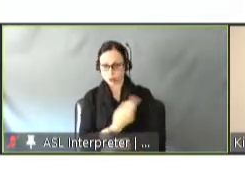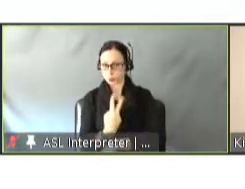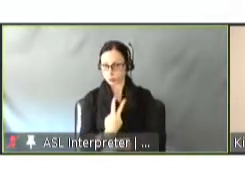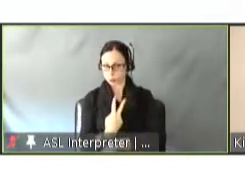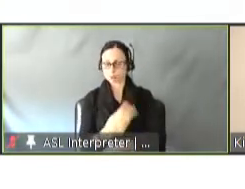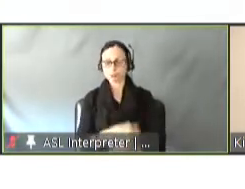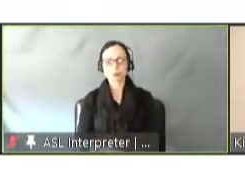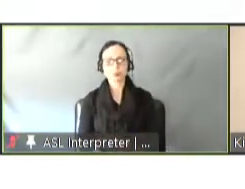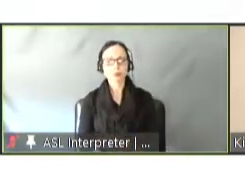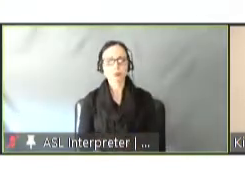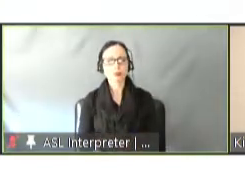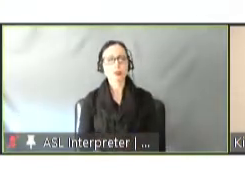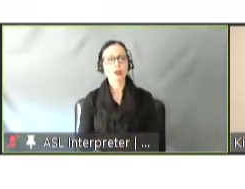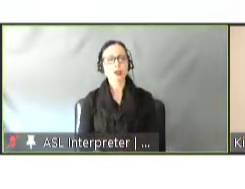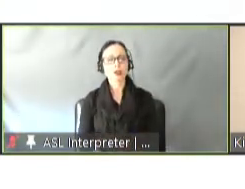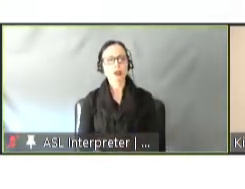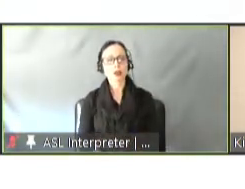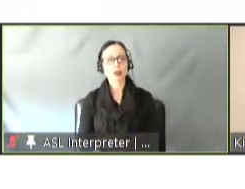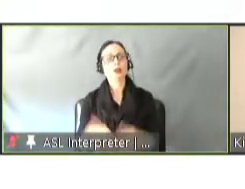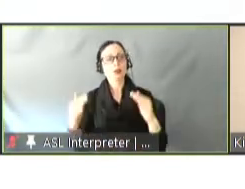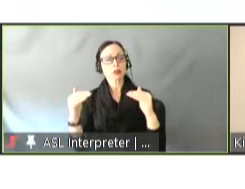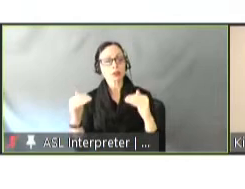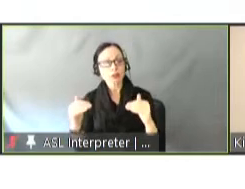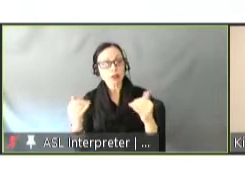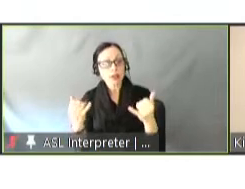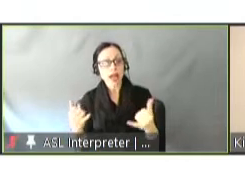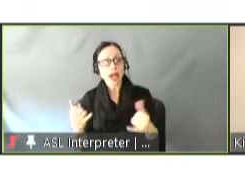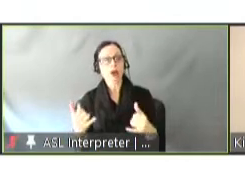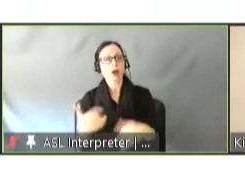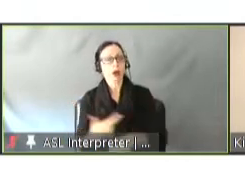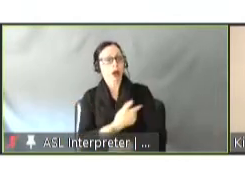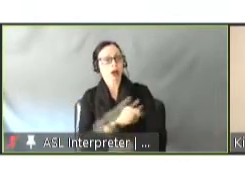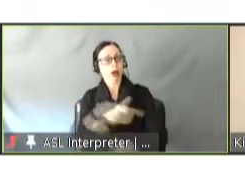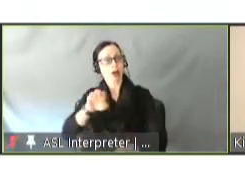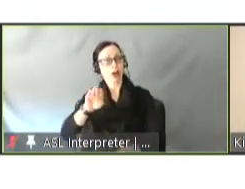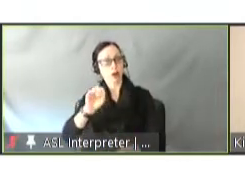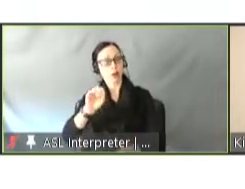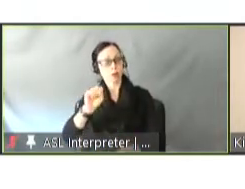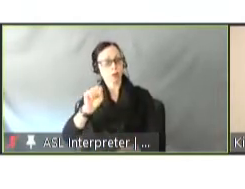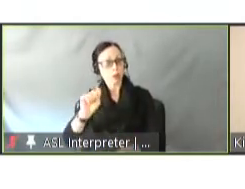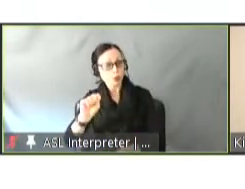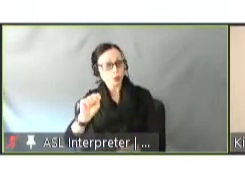Then when you come in next with a boost of the vaccine, you can see that within a boost with